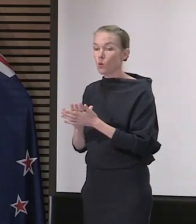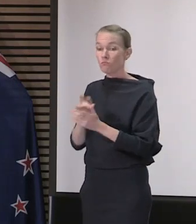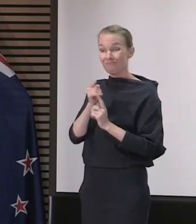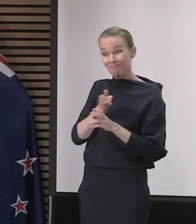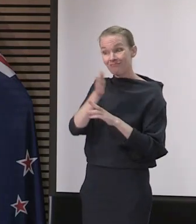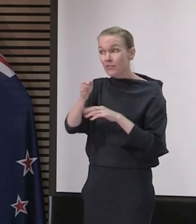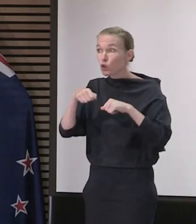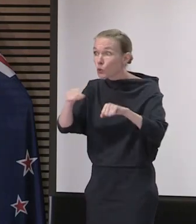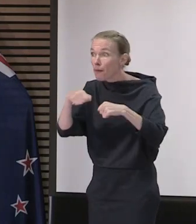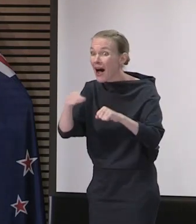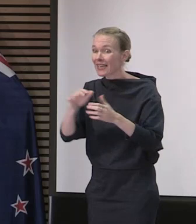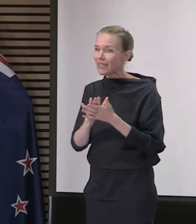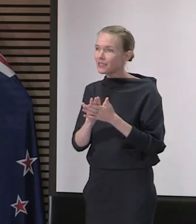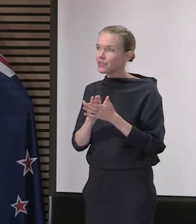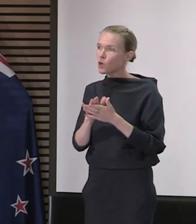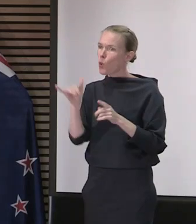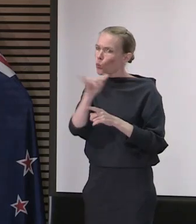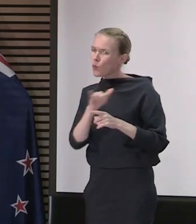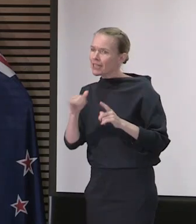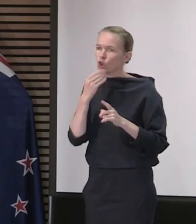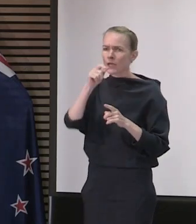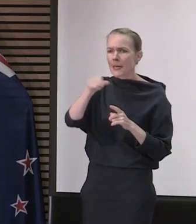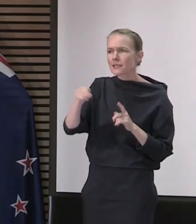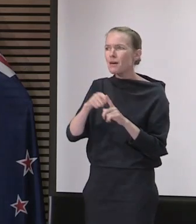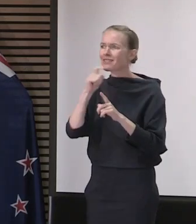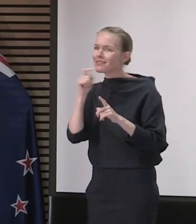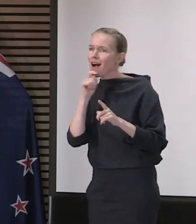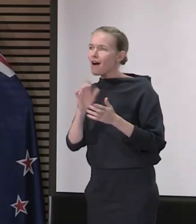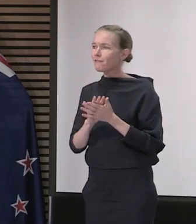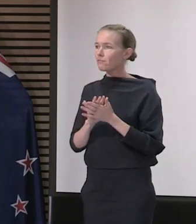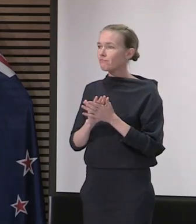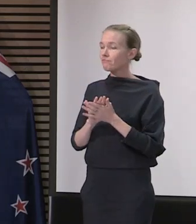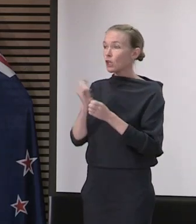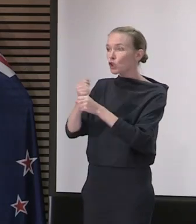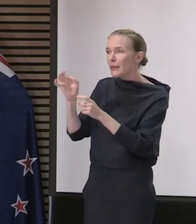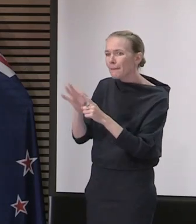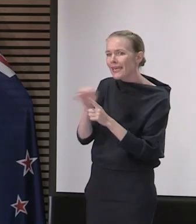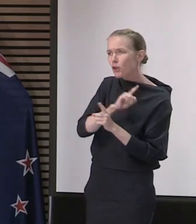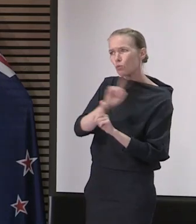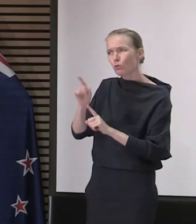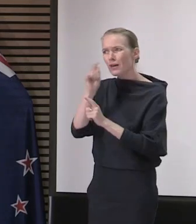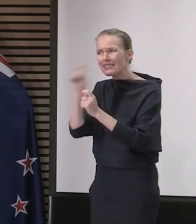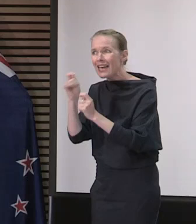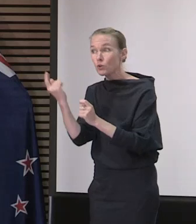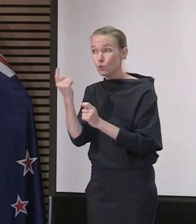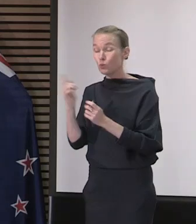they should be sampling in each supermarket workers, they should be sampling which people they should be sampling